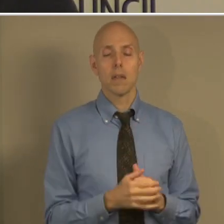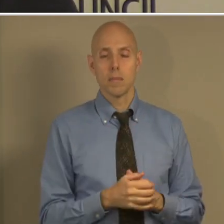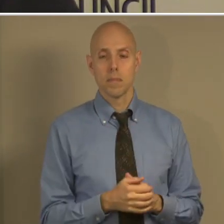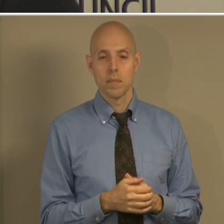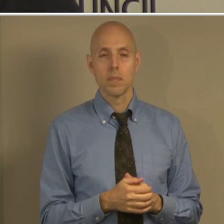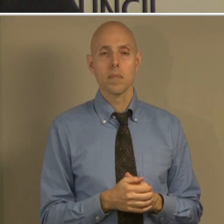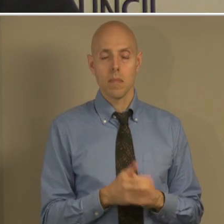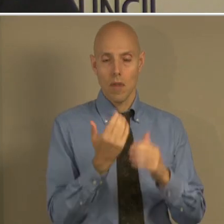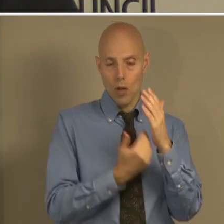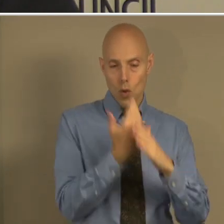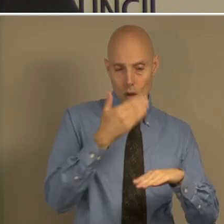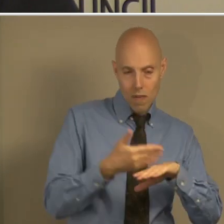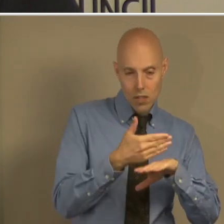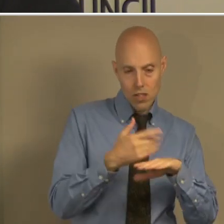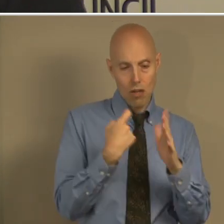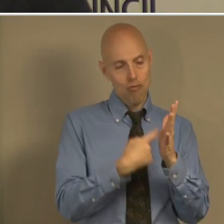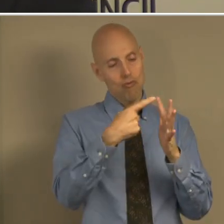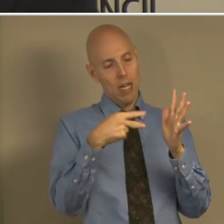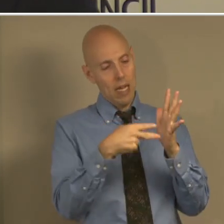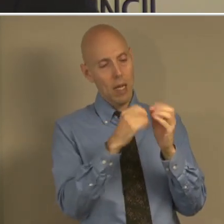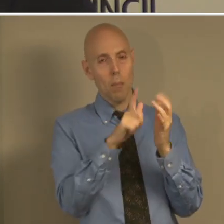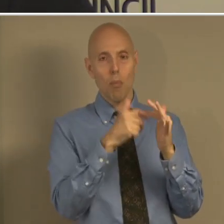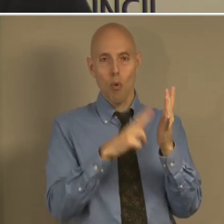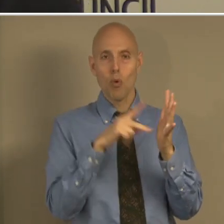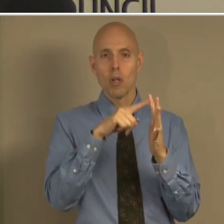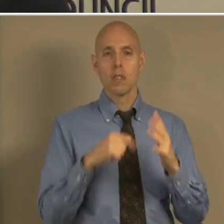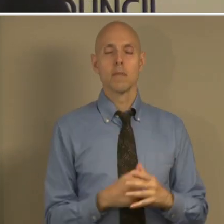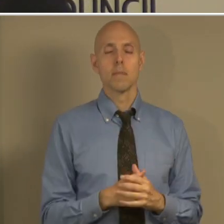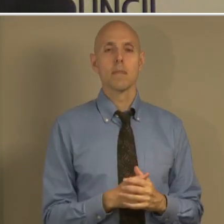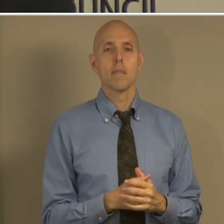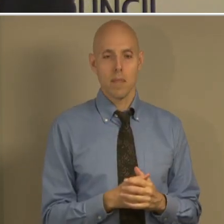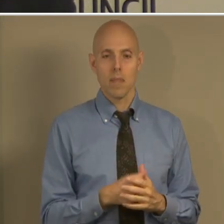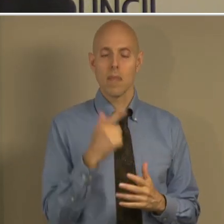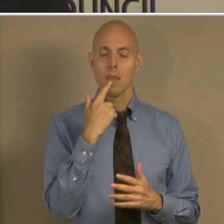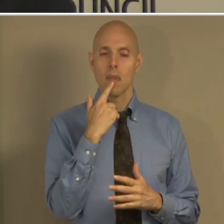new adventures and reborn, setting up a base in Brighton and working with young people there.